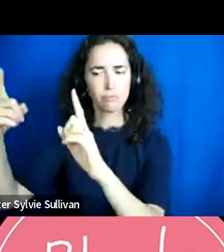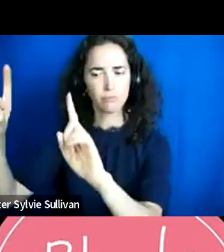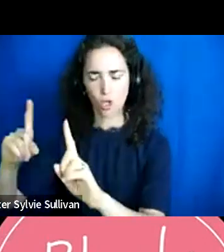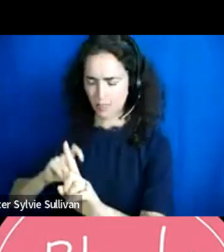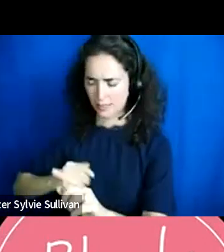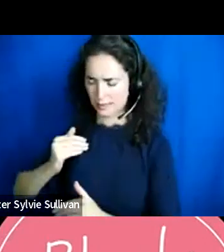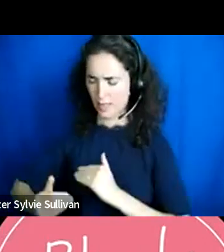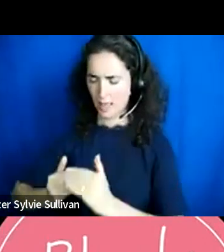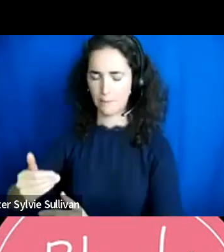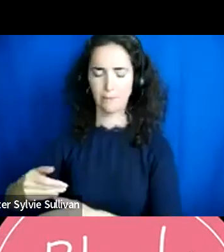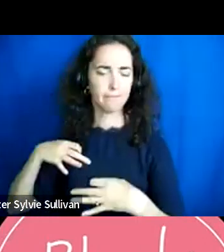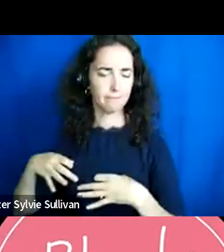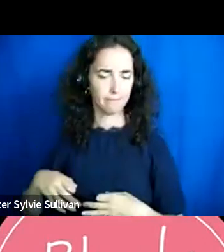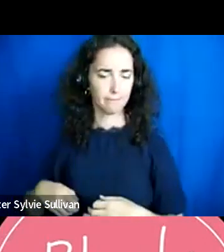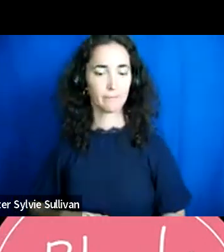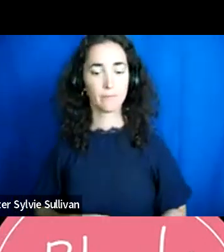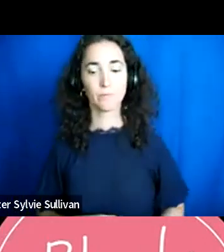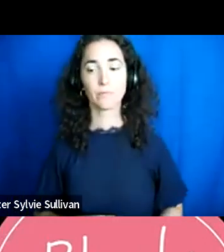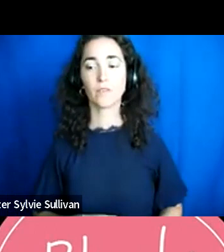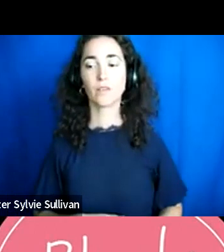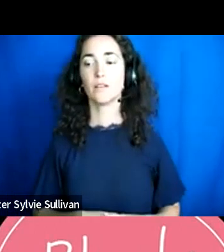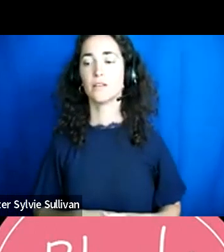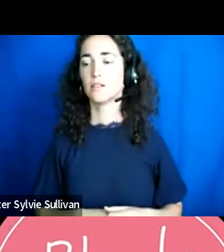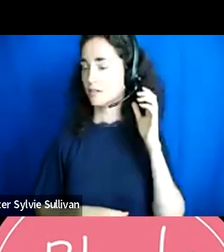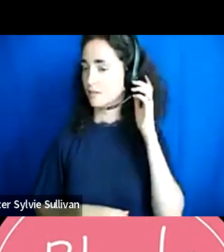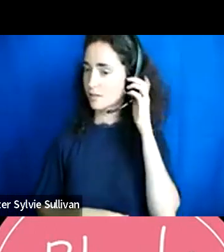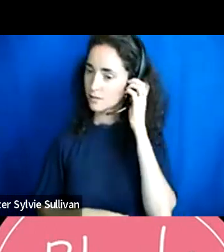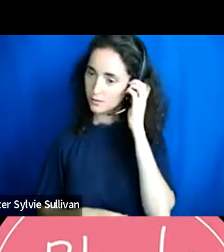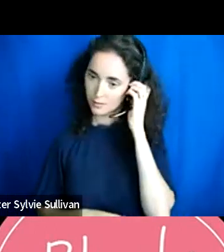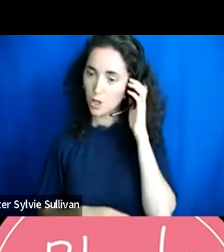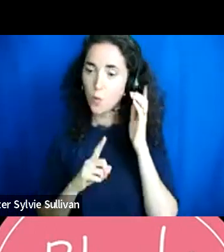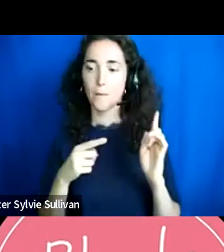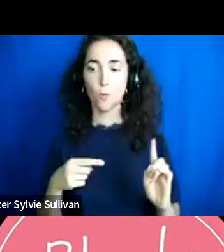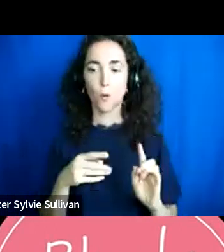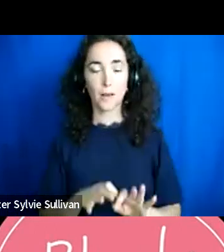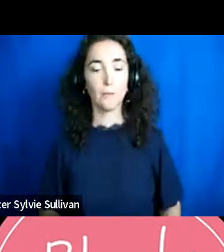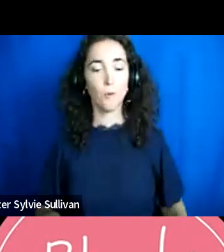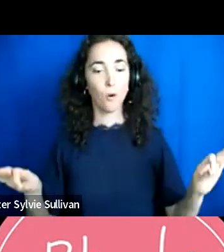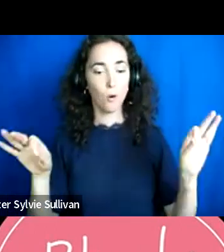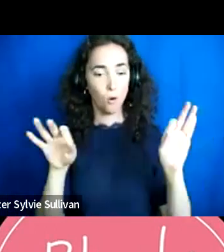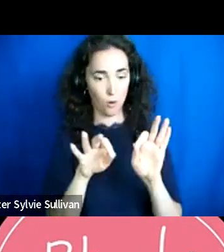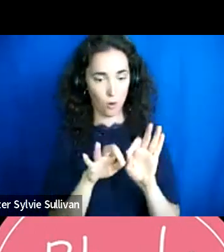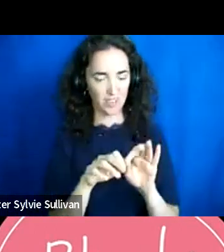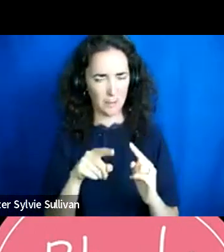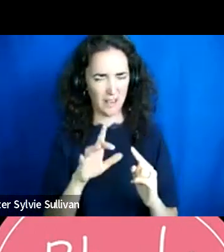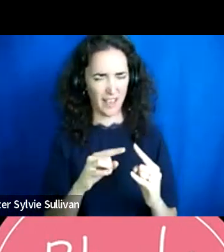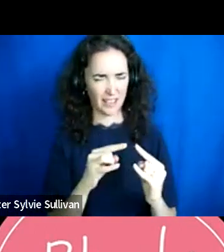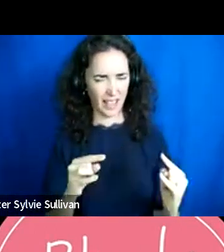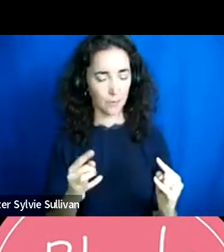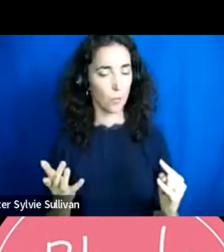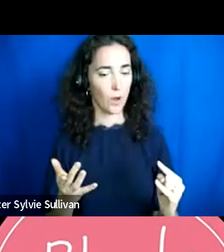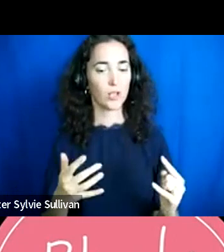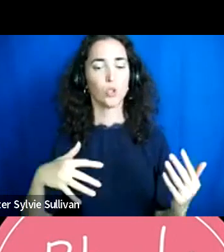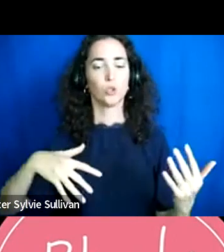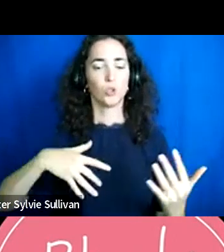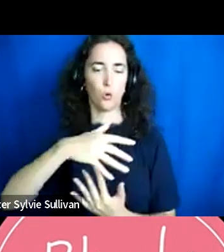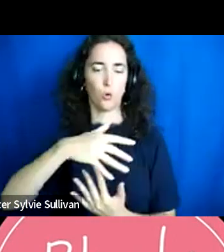One of the most important parts about this transition camp, and what we wanted to make happen was the social aspects.